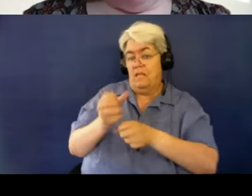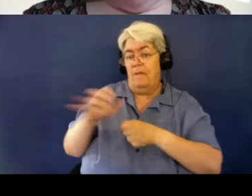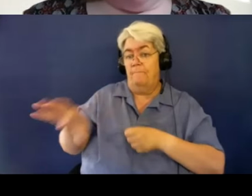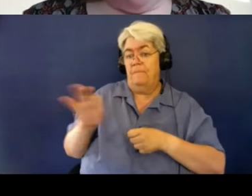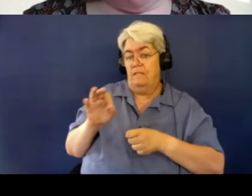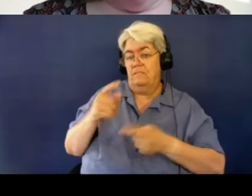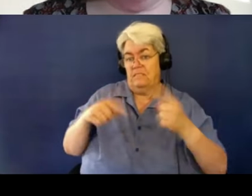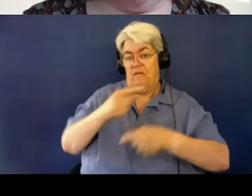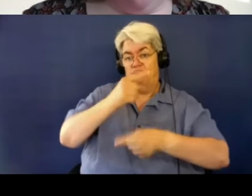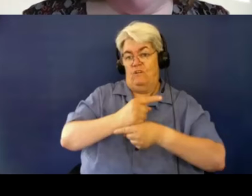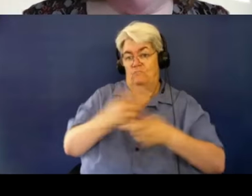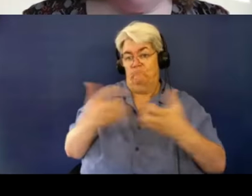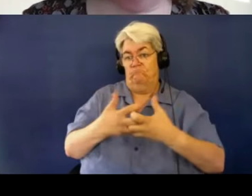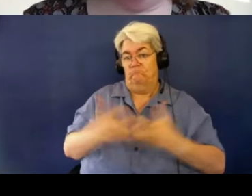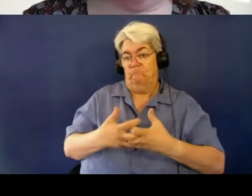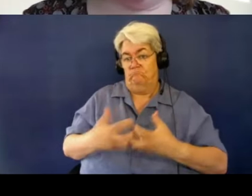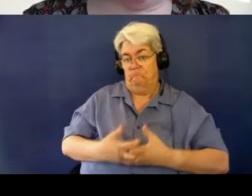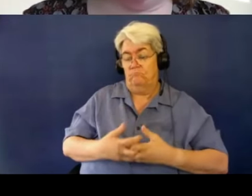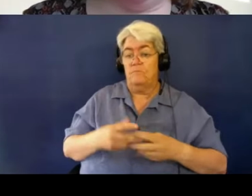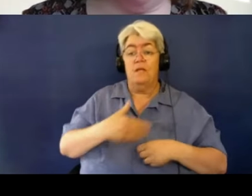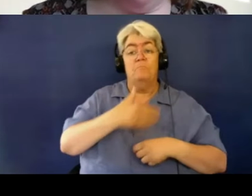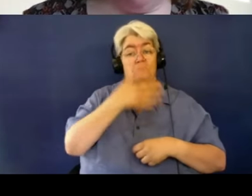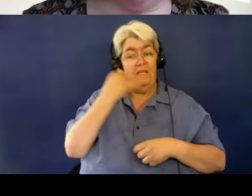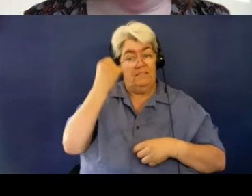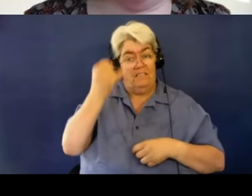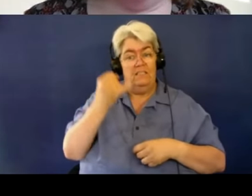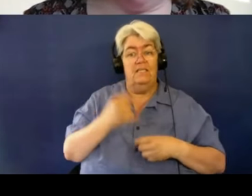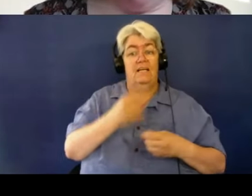Best practice is to provide this information to the interpreters ahead of time.